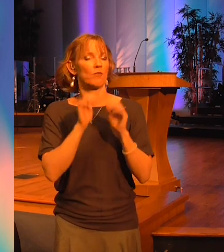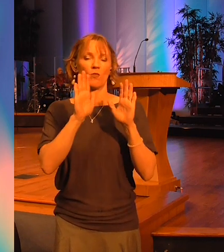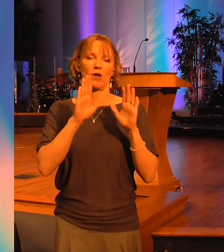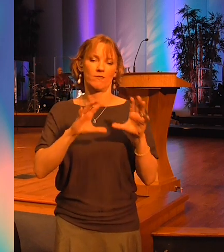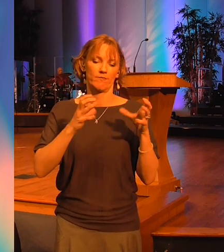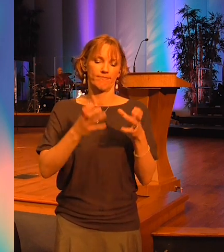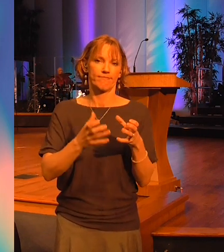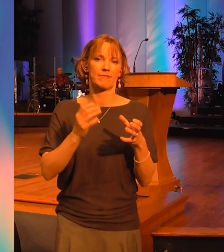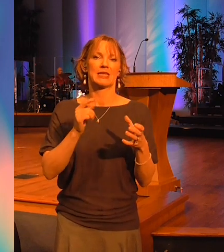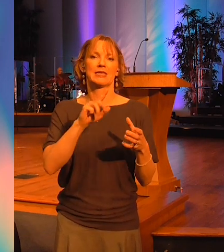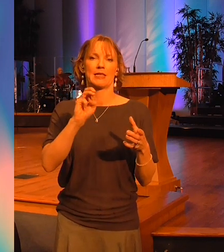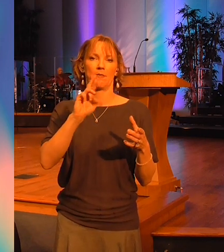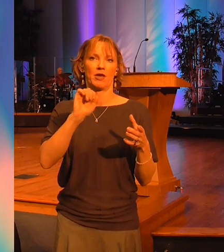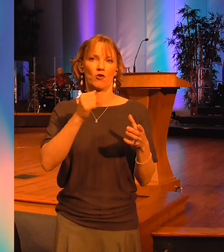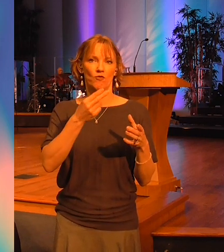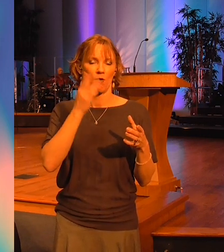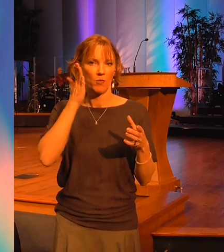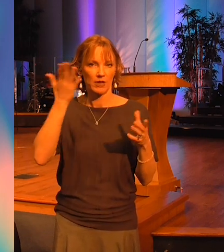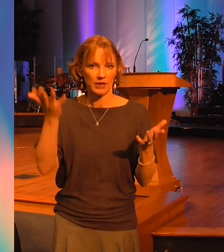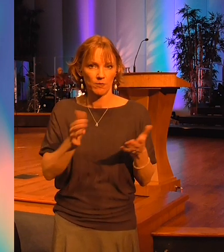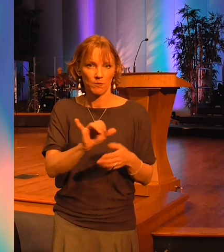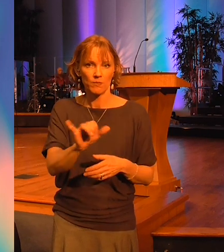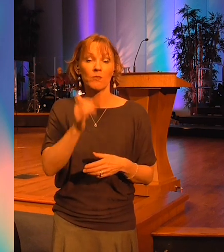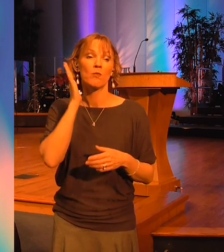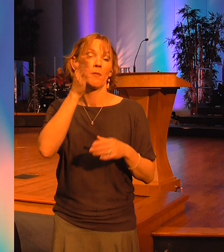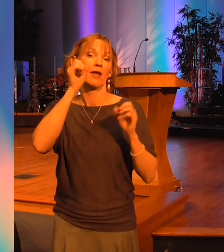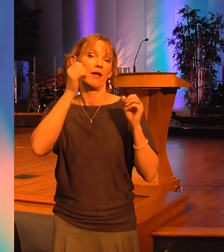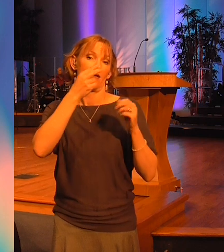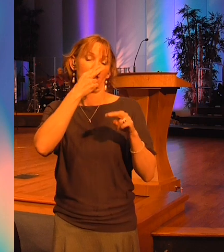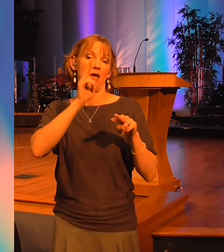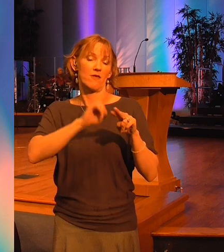will be here as well and uh that's going to be a lot of fun and hopefully a new tradition here